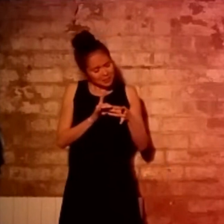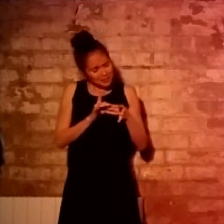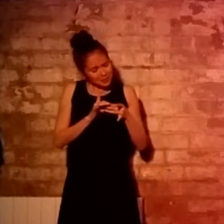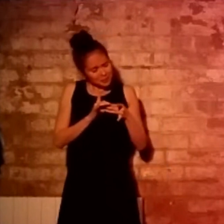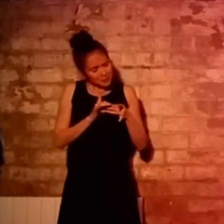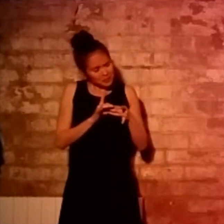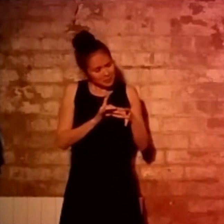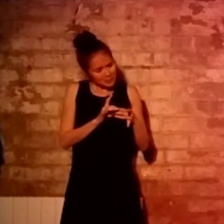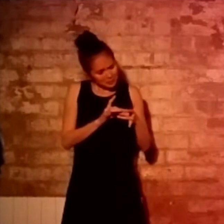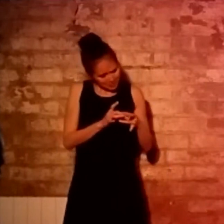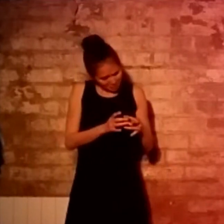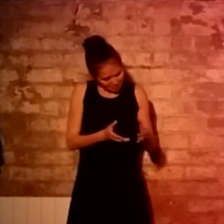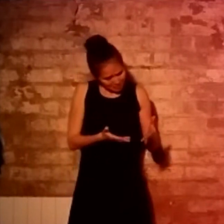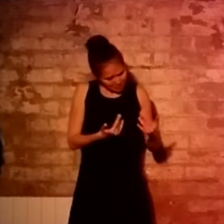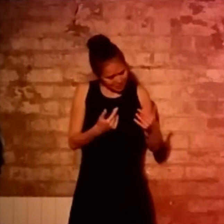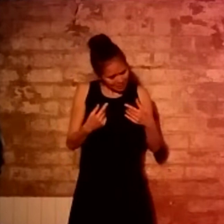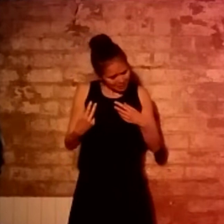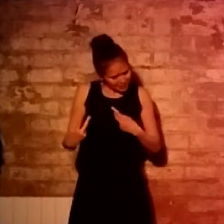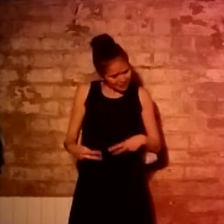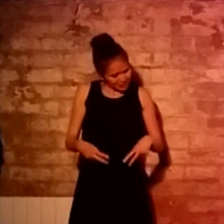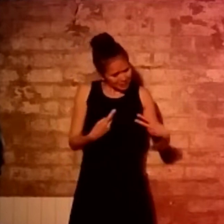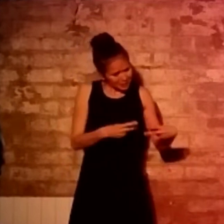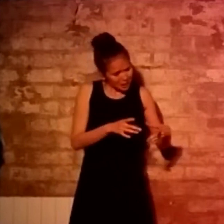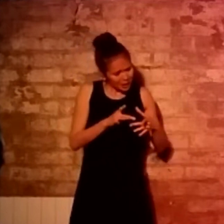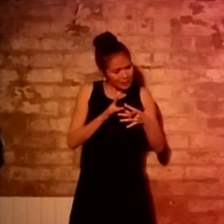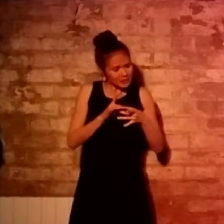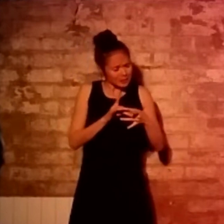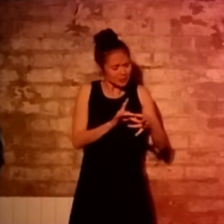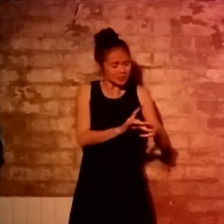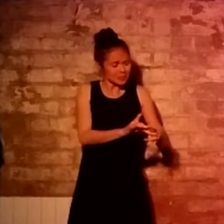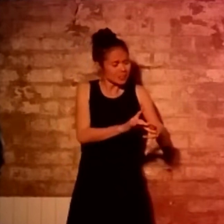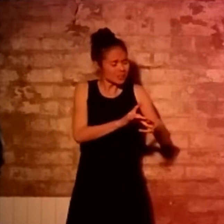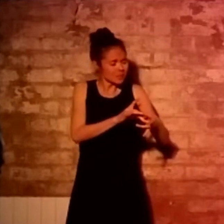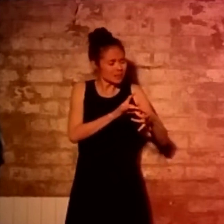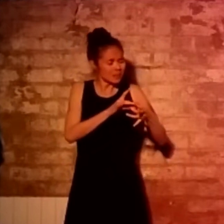Dance with me, Hector. Forsake all else.